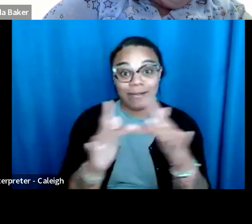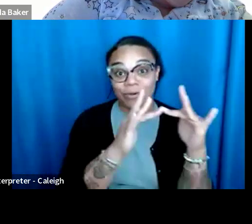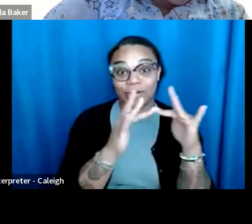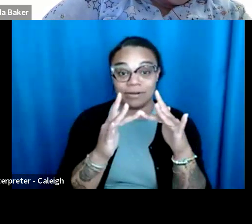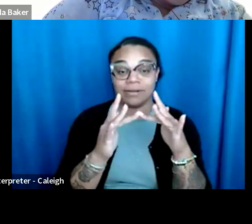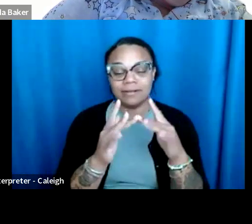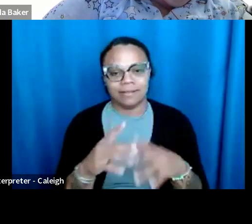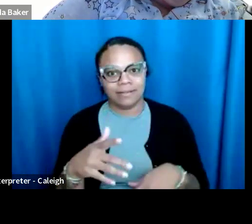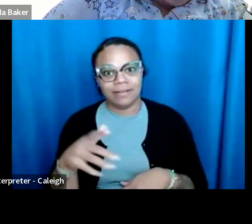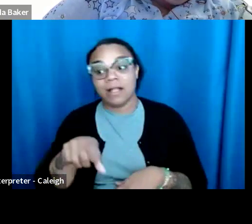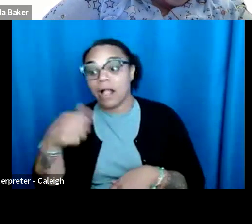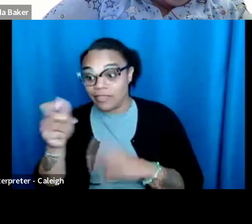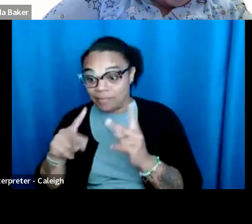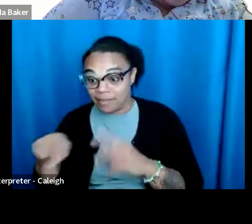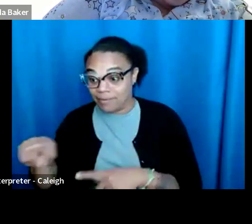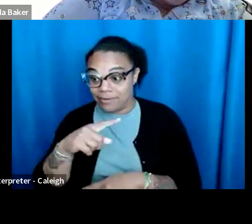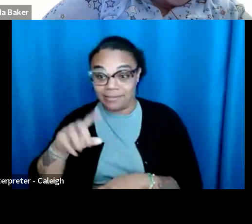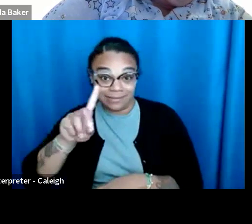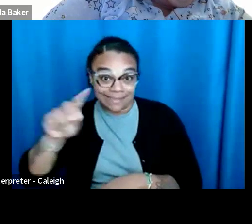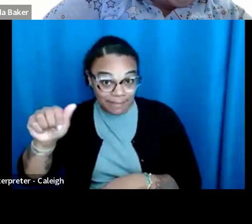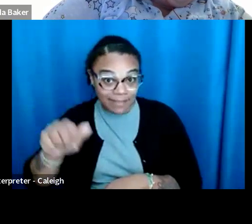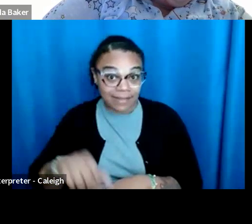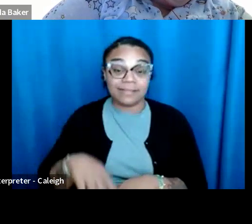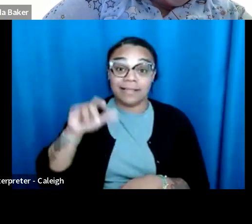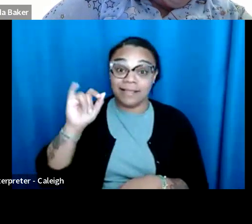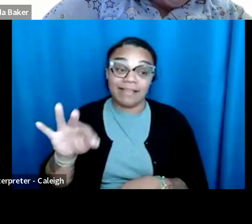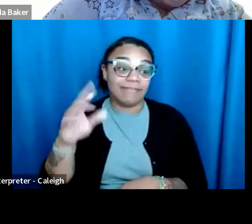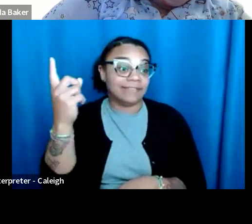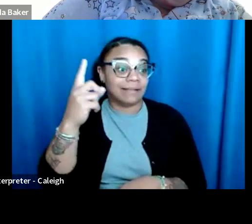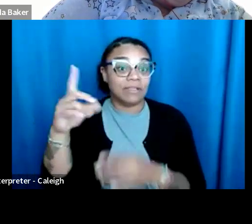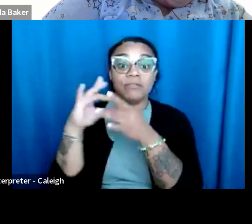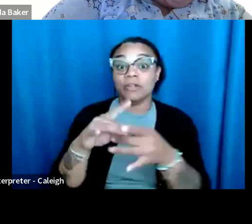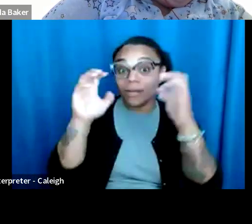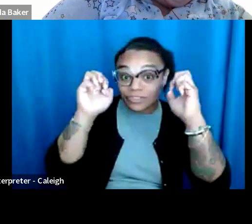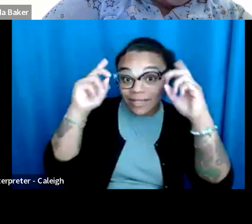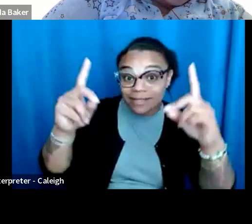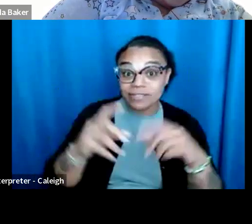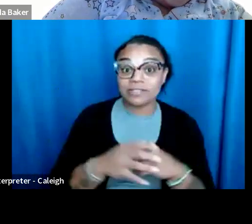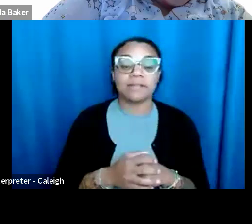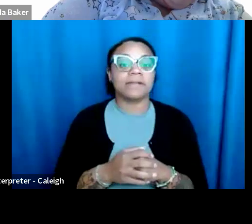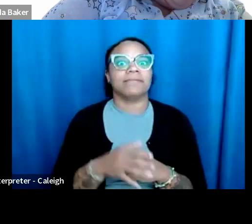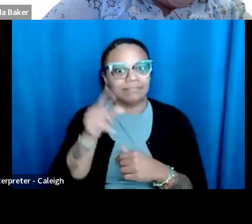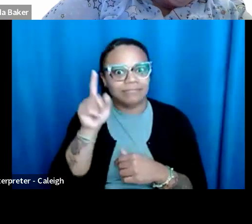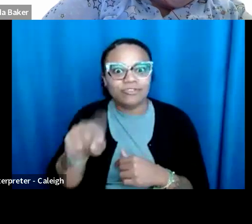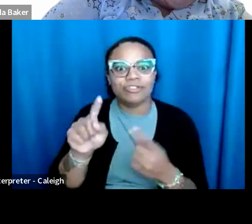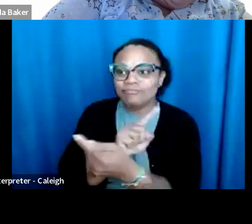other people with disabilities. If it's something to do with education, get to know the staff at the school